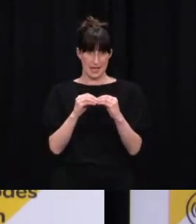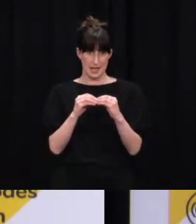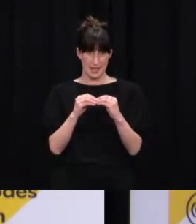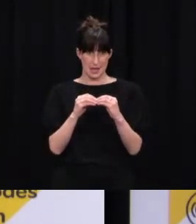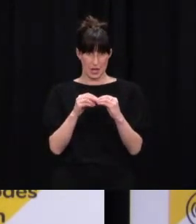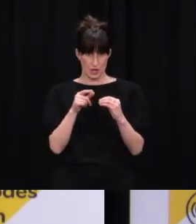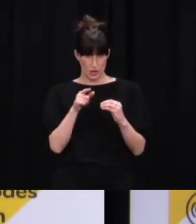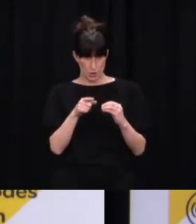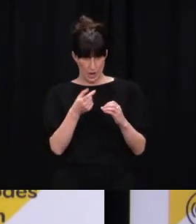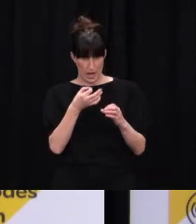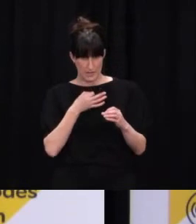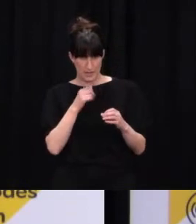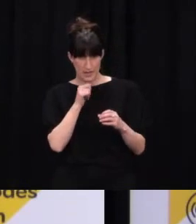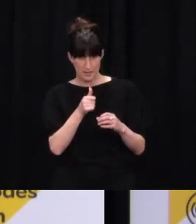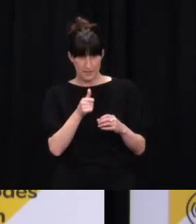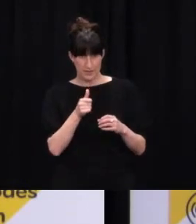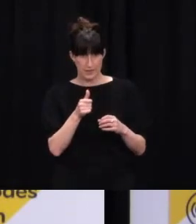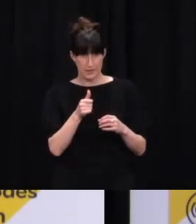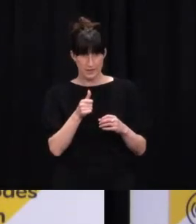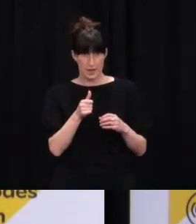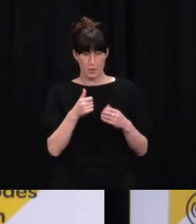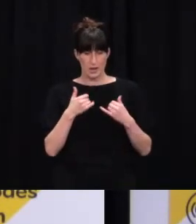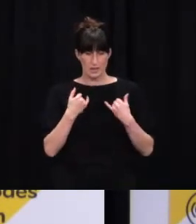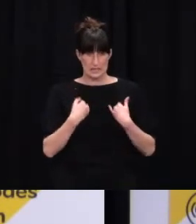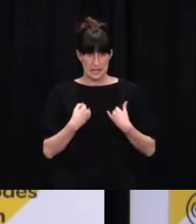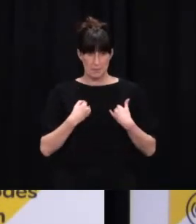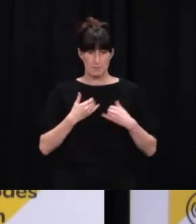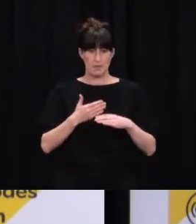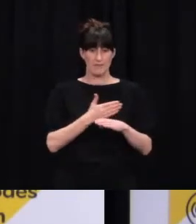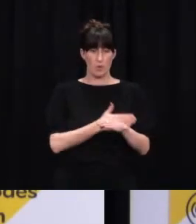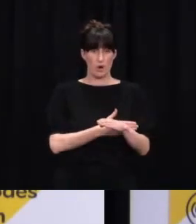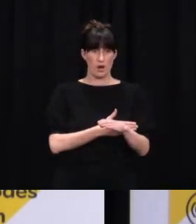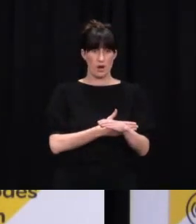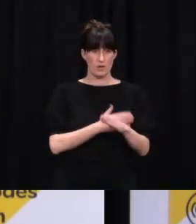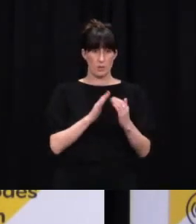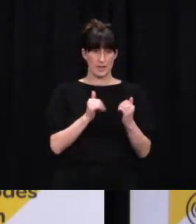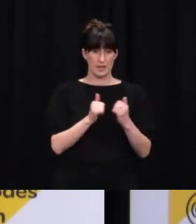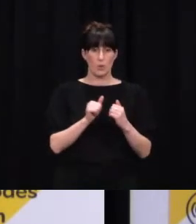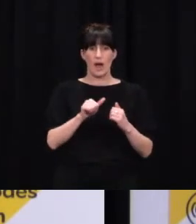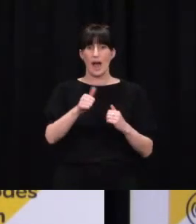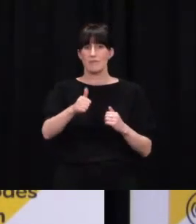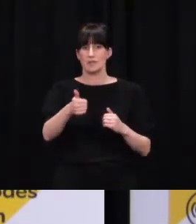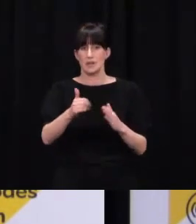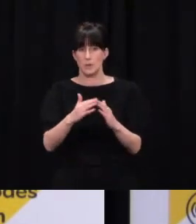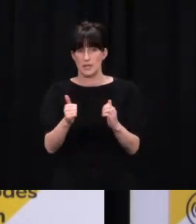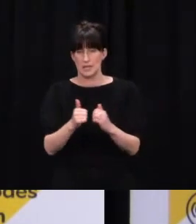locations of interest. >>Case , if I recall, was the workmate